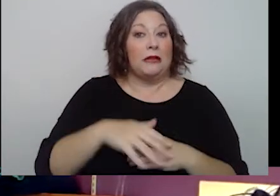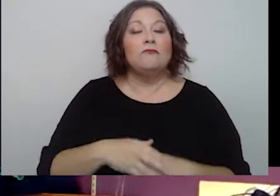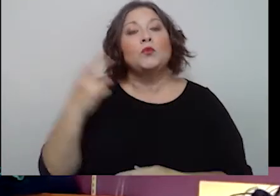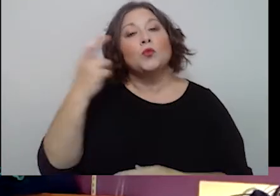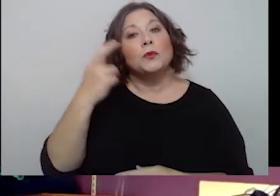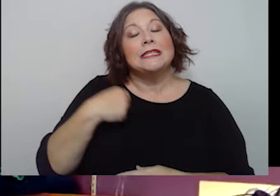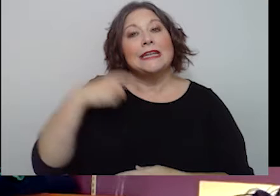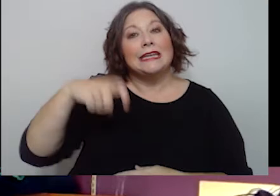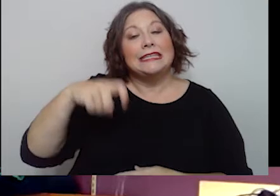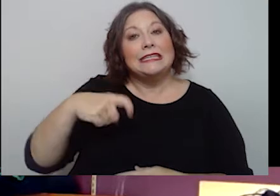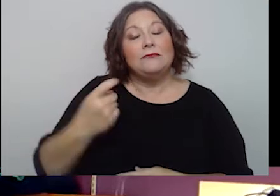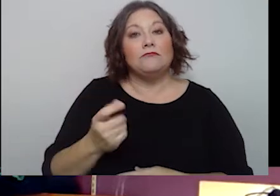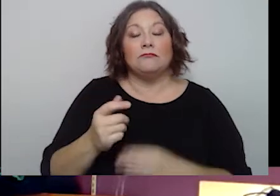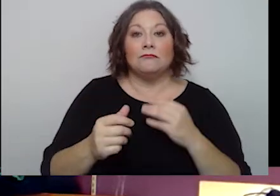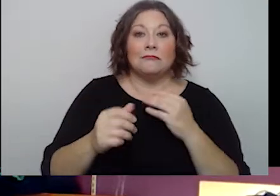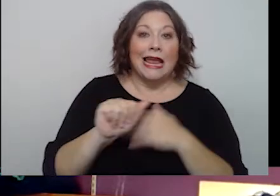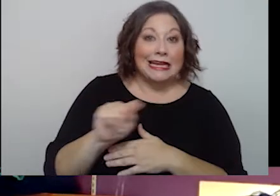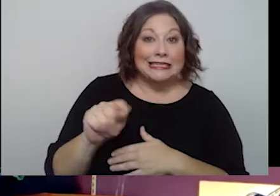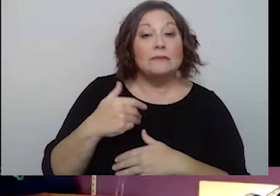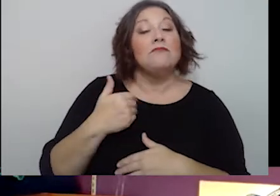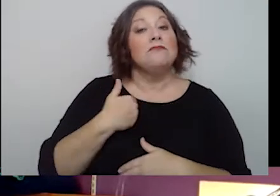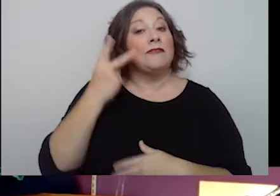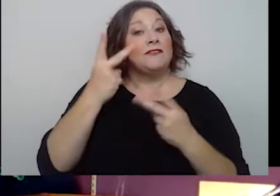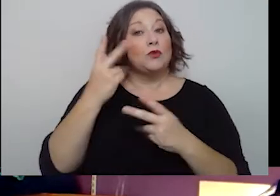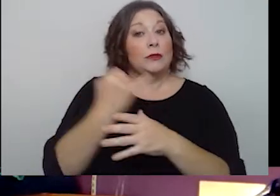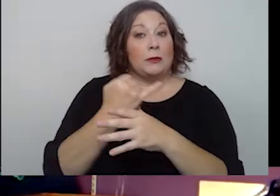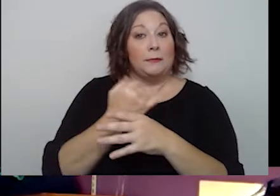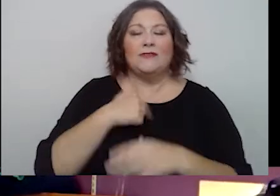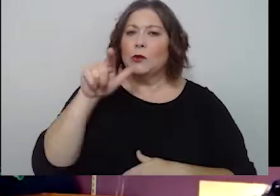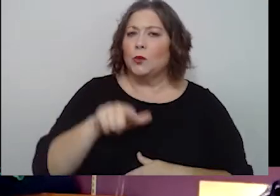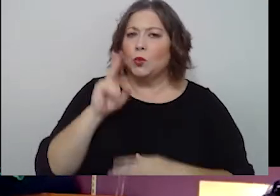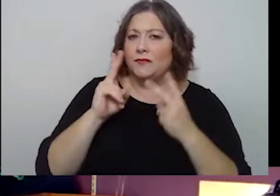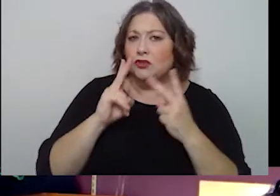The reason I need the assistive technology is that I have a visual impairment. I have very low vision,